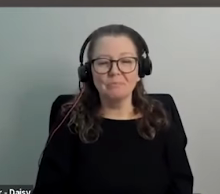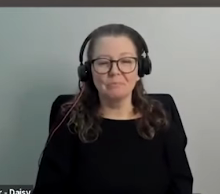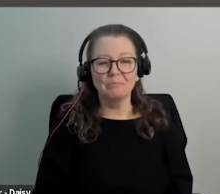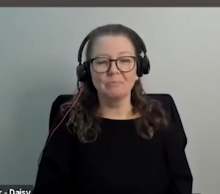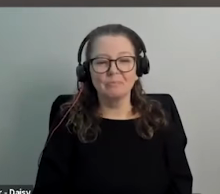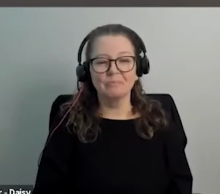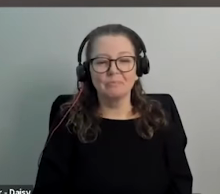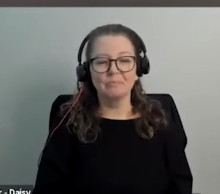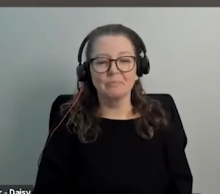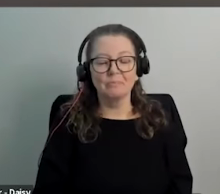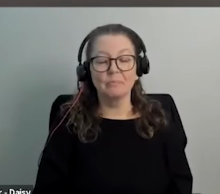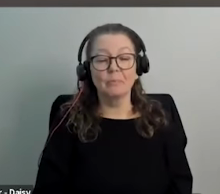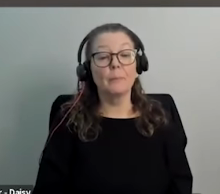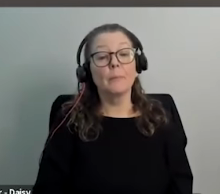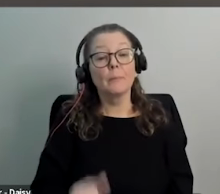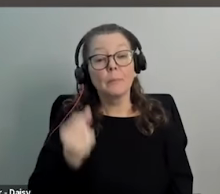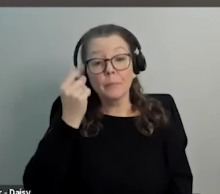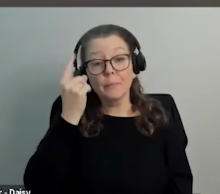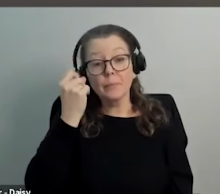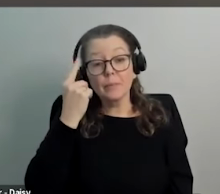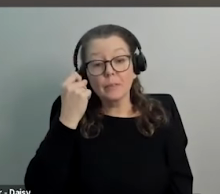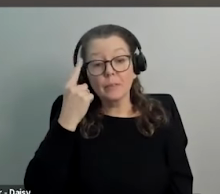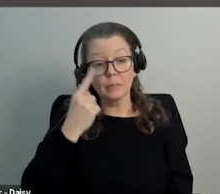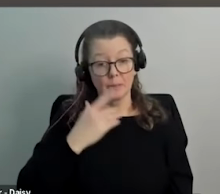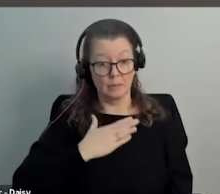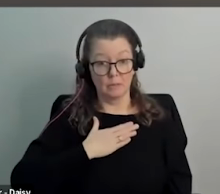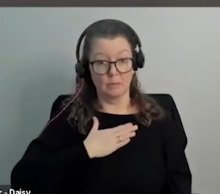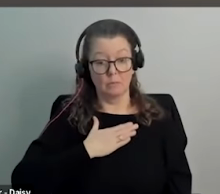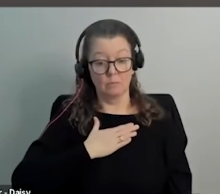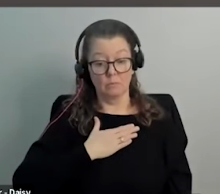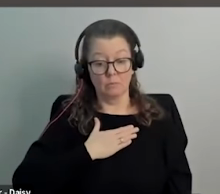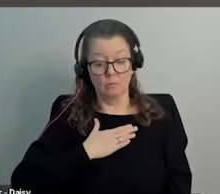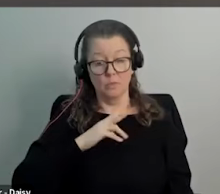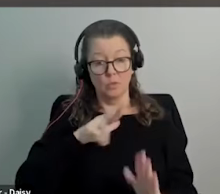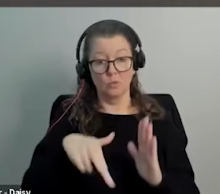Although my role is not directly in the accessibility field,